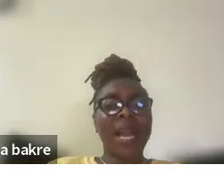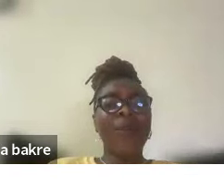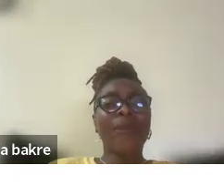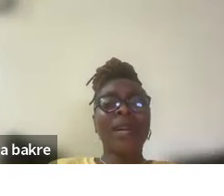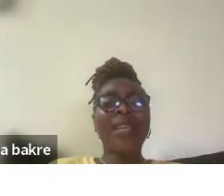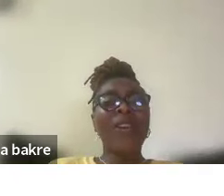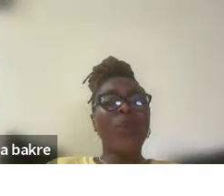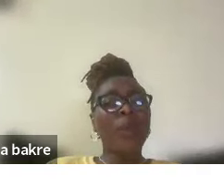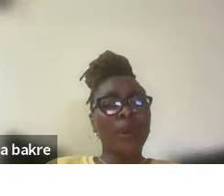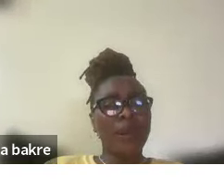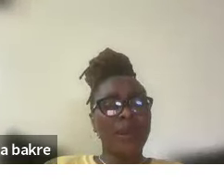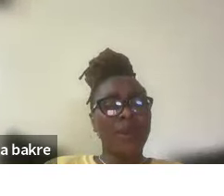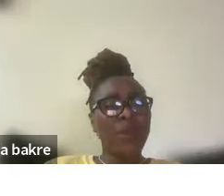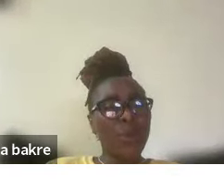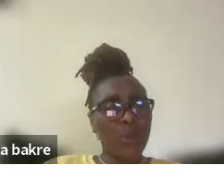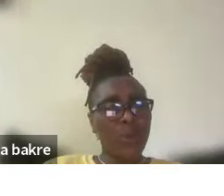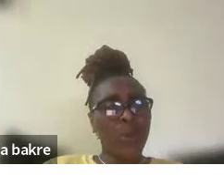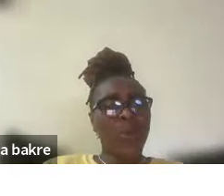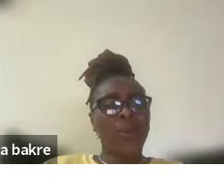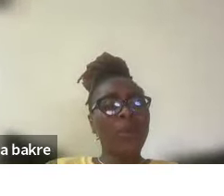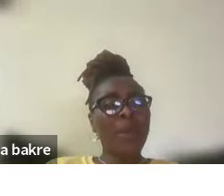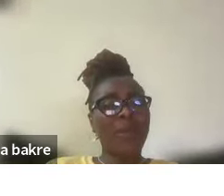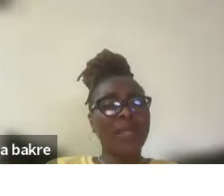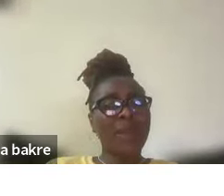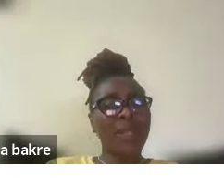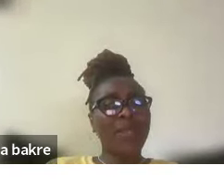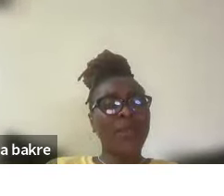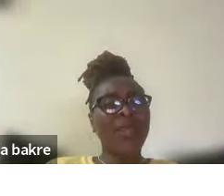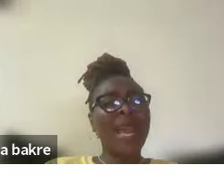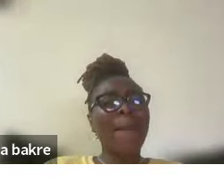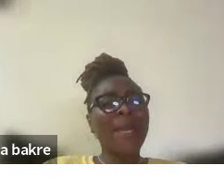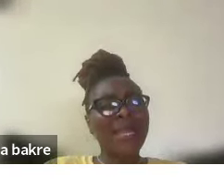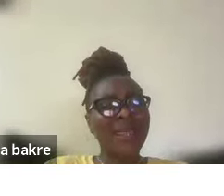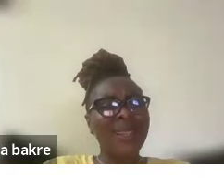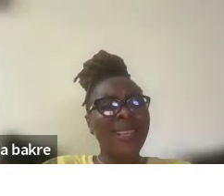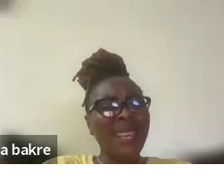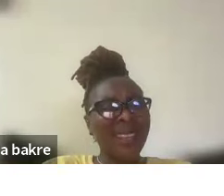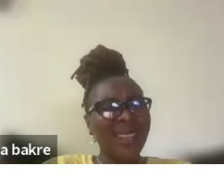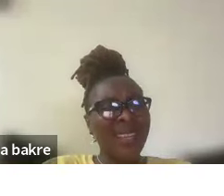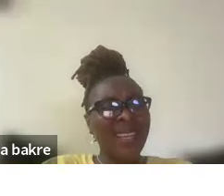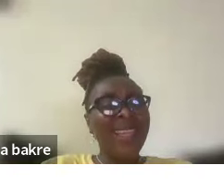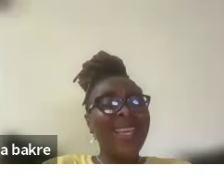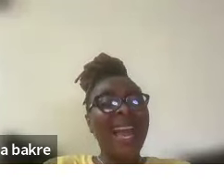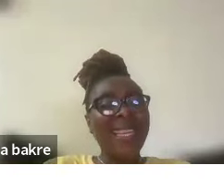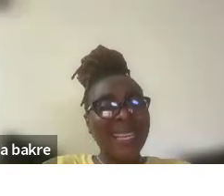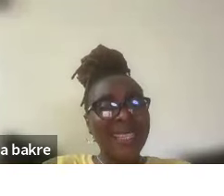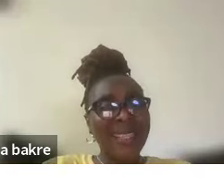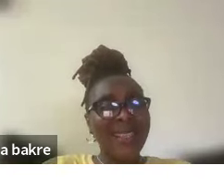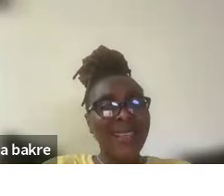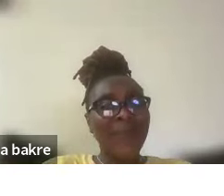sola bakre: and we can equip you women with disabilities, with the ability, the skill, the guidance.